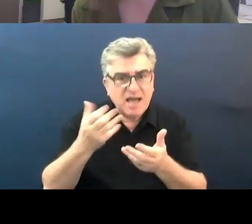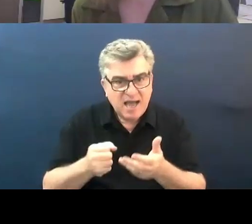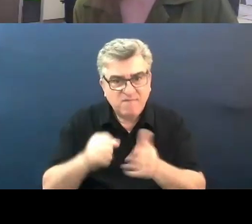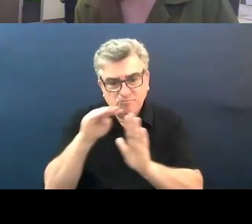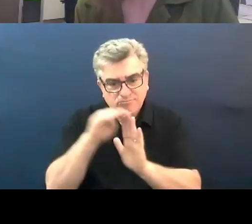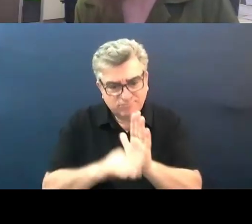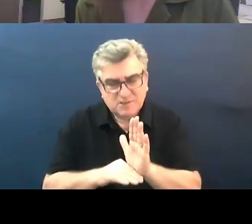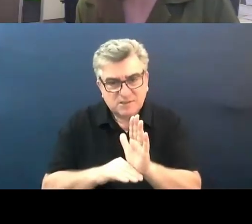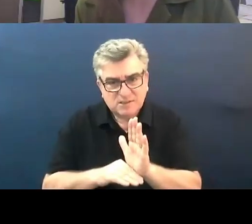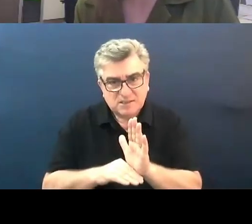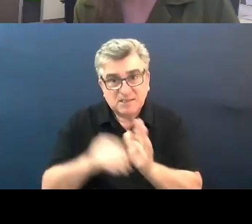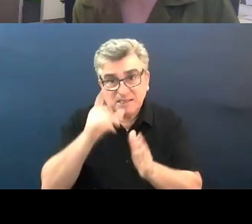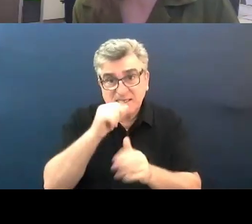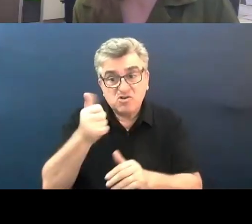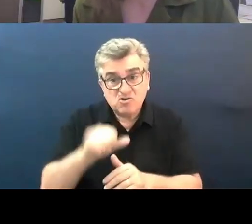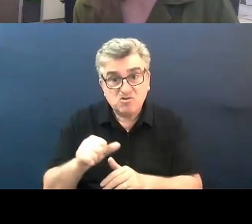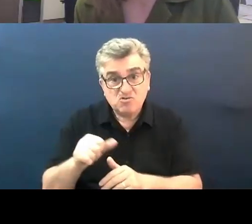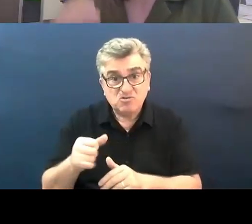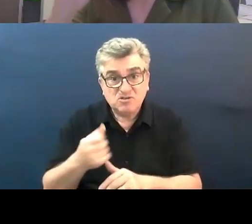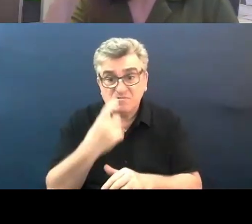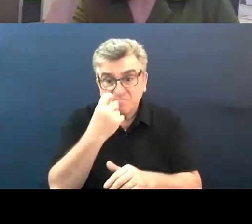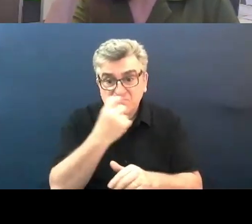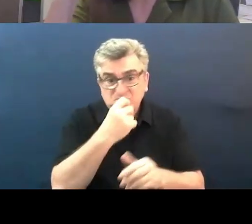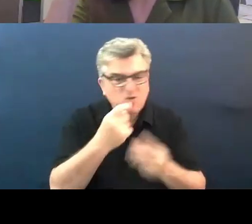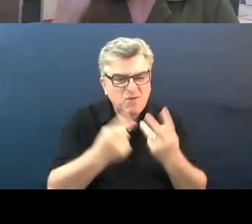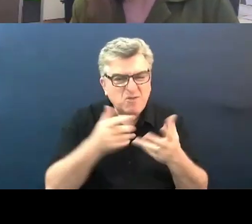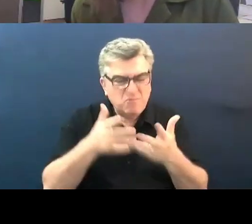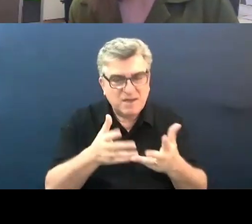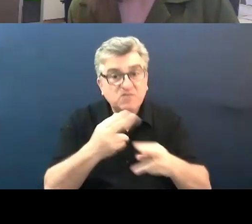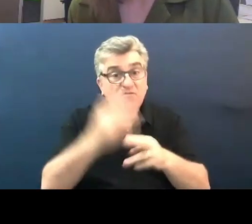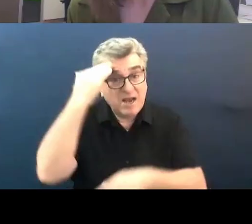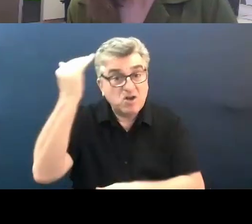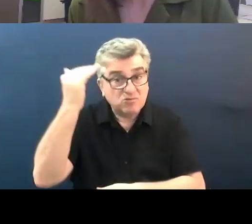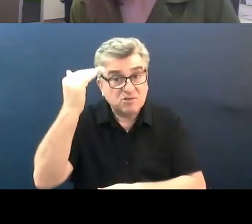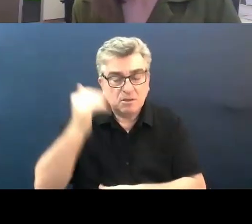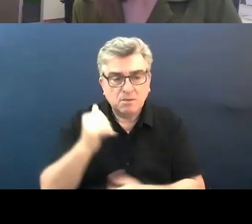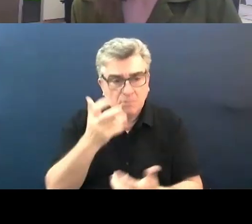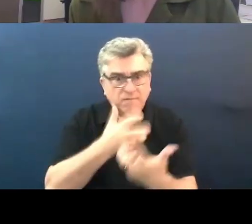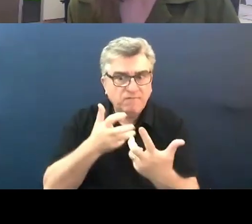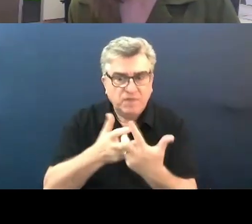because that would be appropriate for many of my patients that I see. The challenge with this